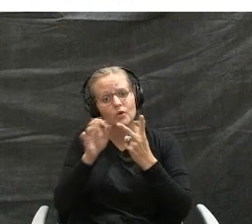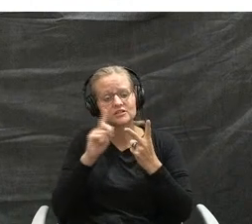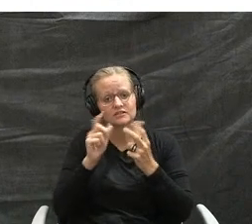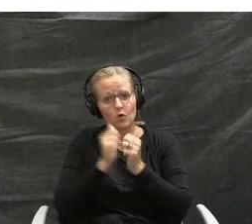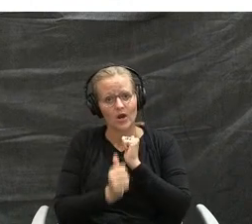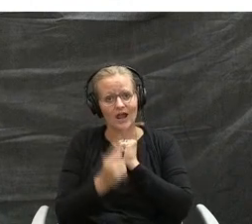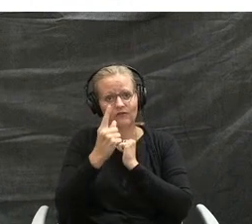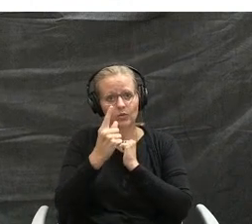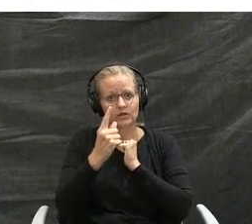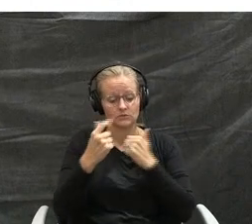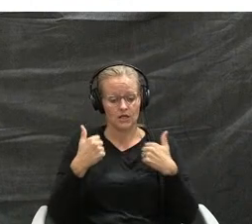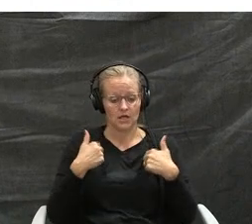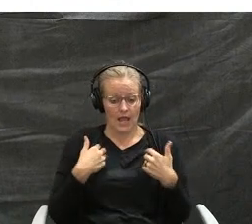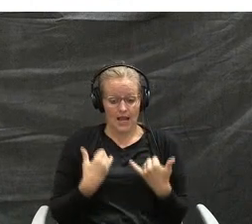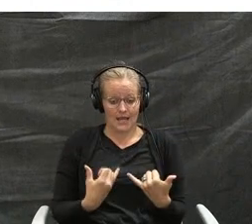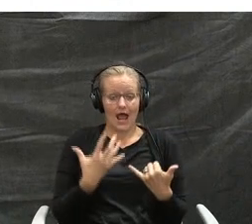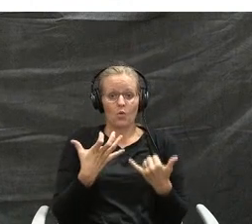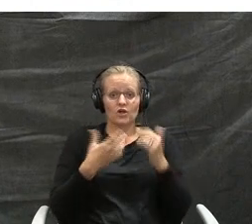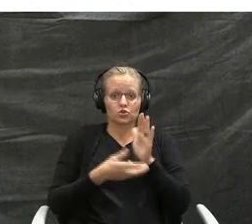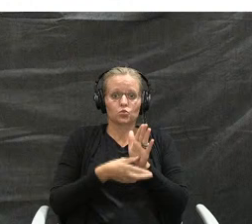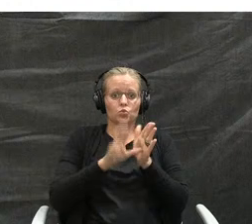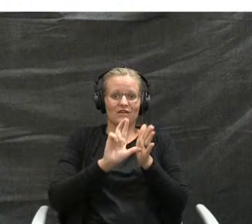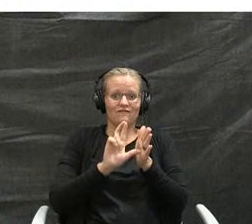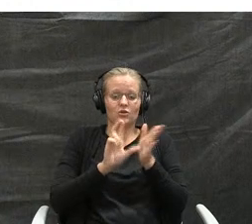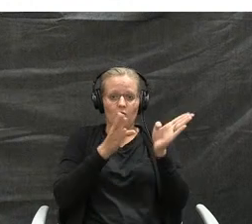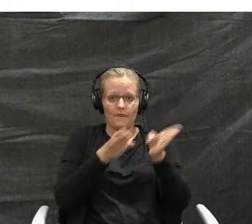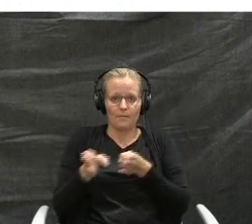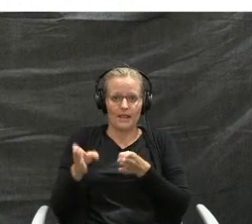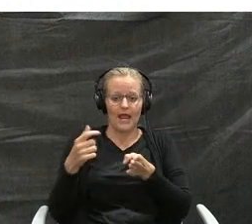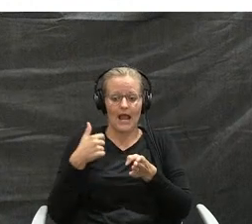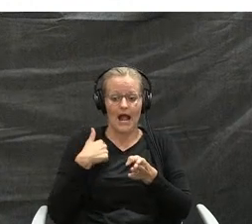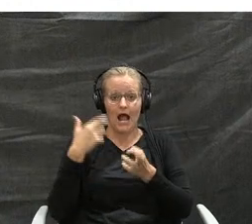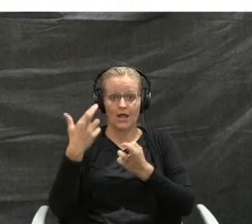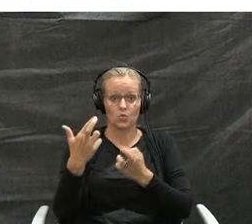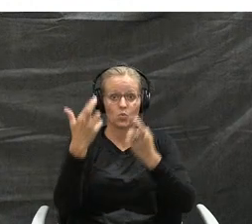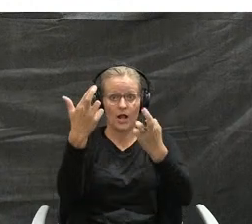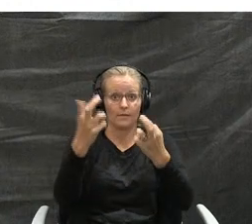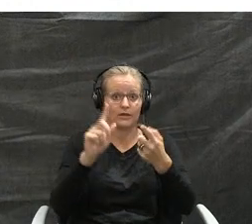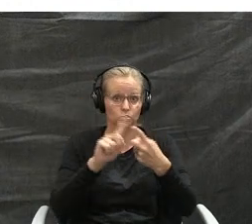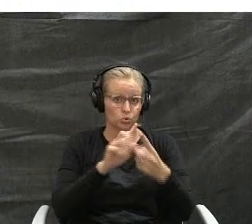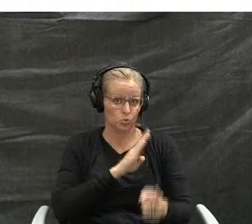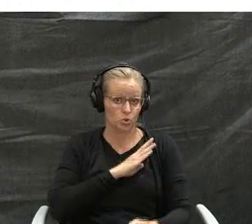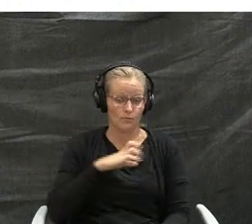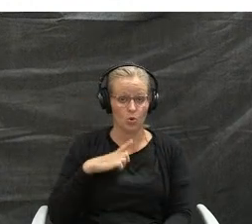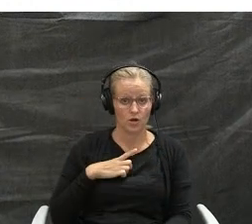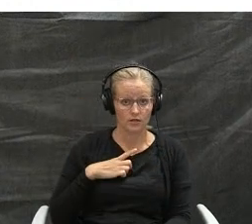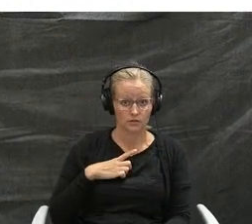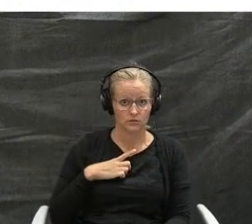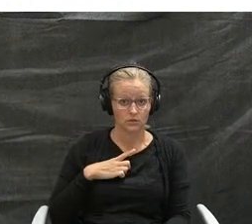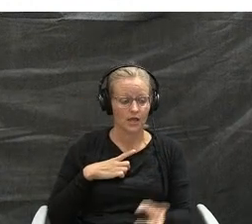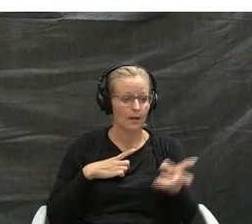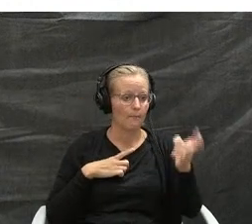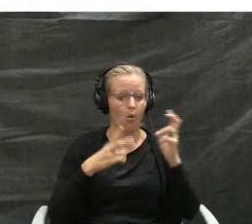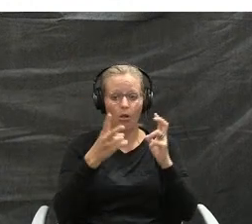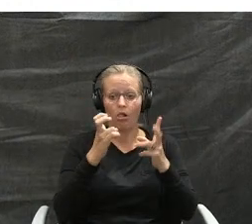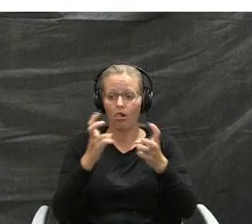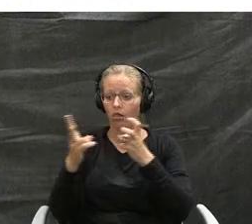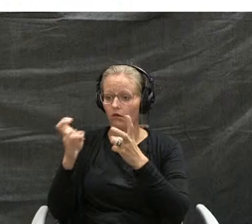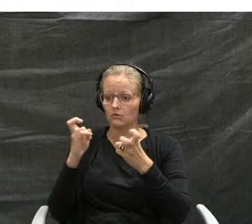am recommending to the board and it takes as I said earlier, from all of the options and honors work everyone is put in,